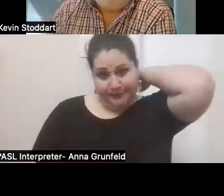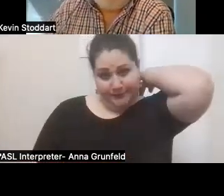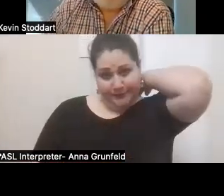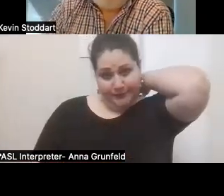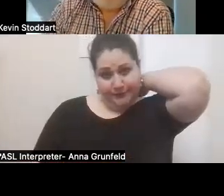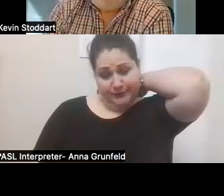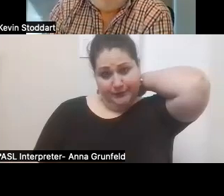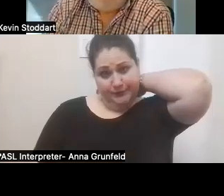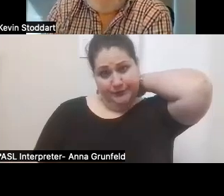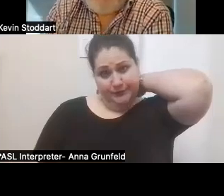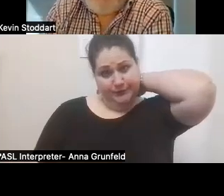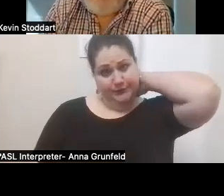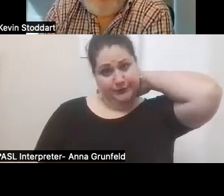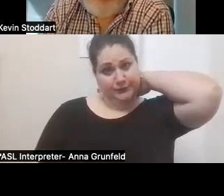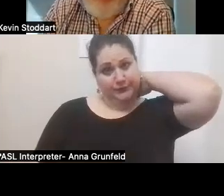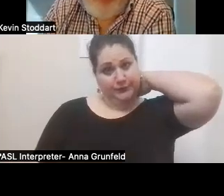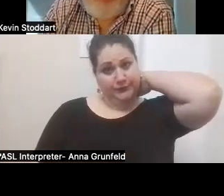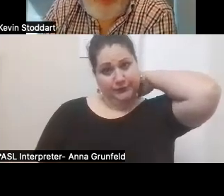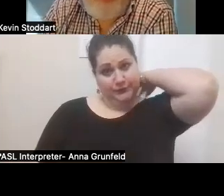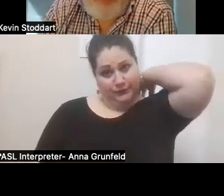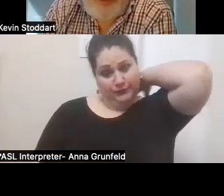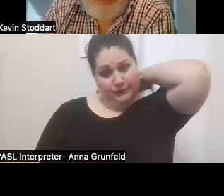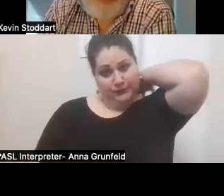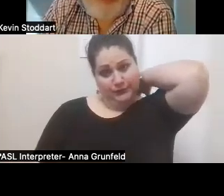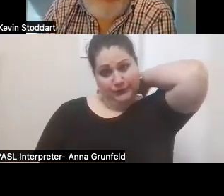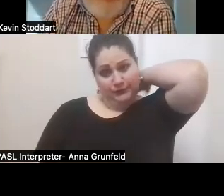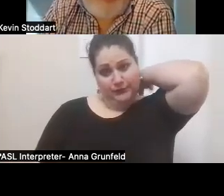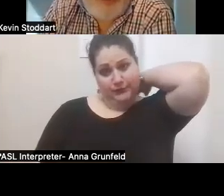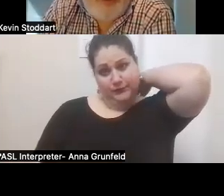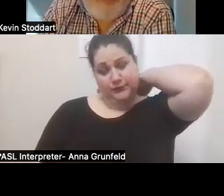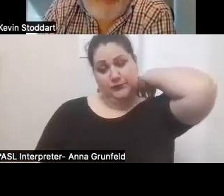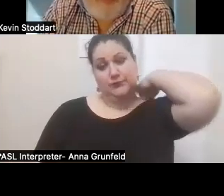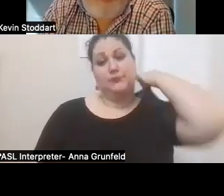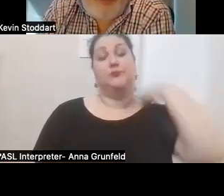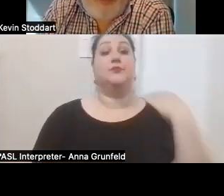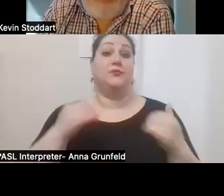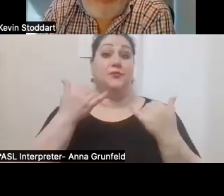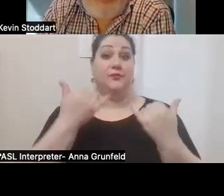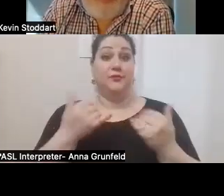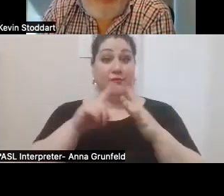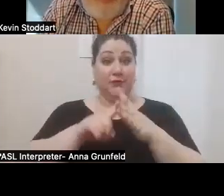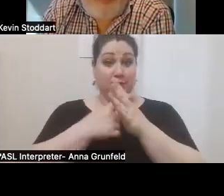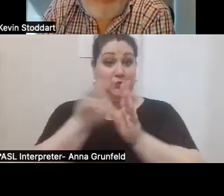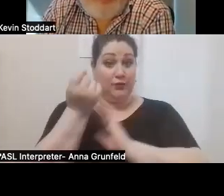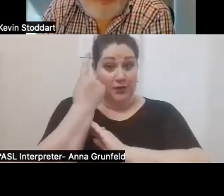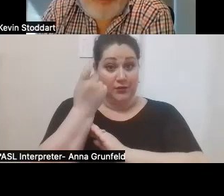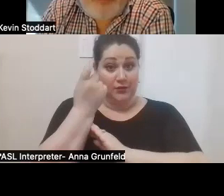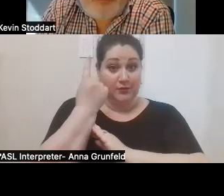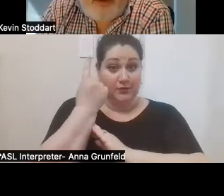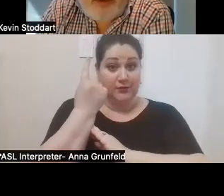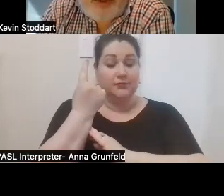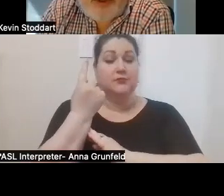So, we're really beginning to understand that autistic adults